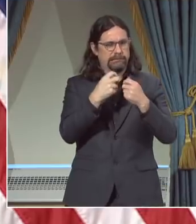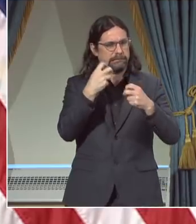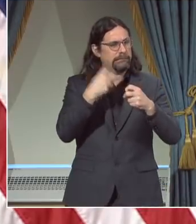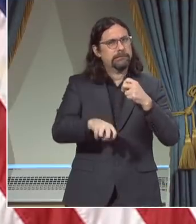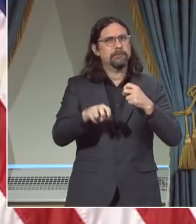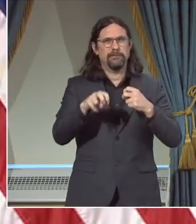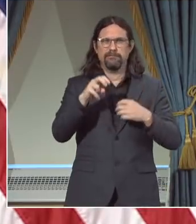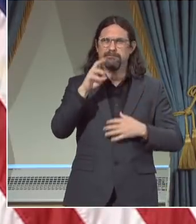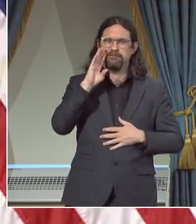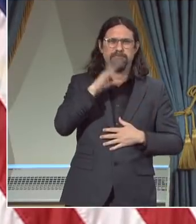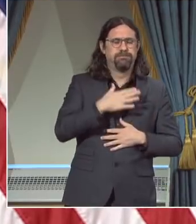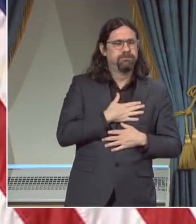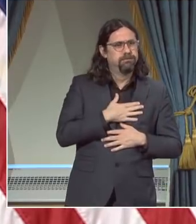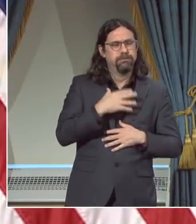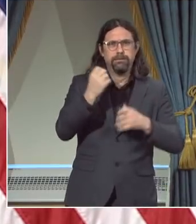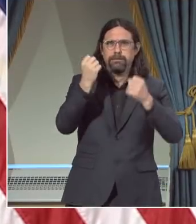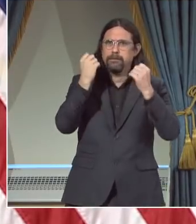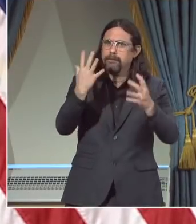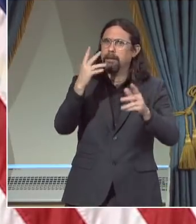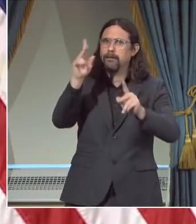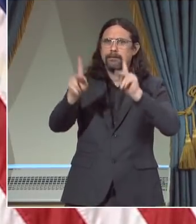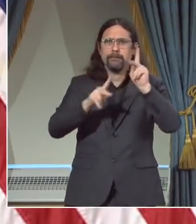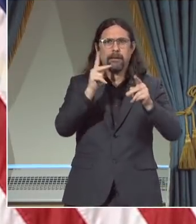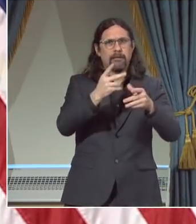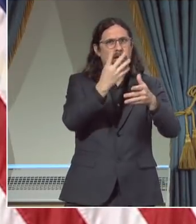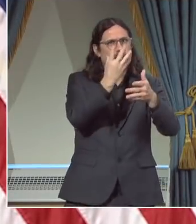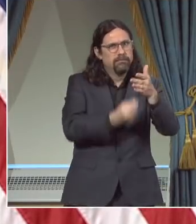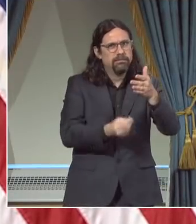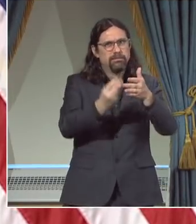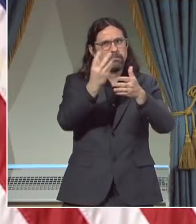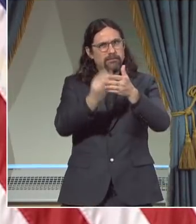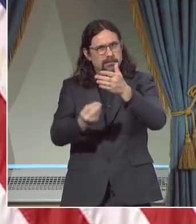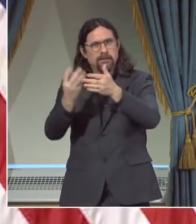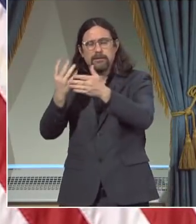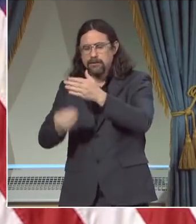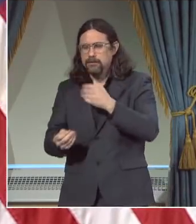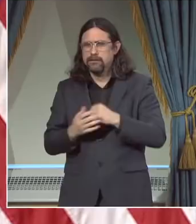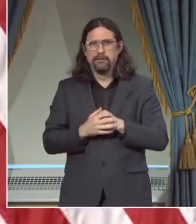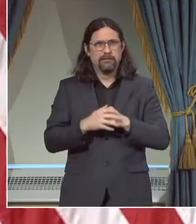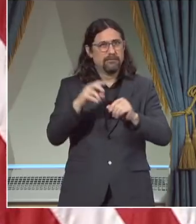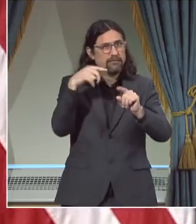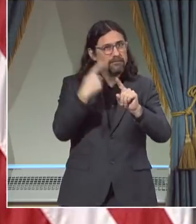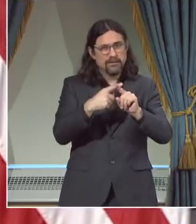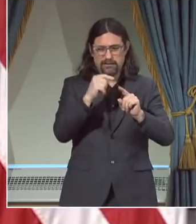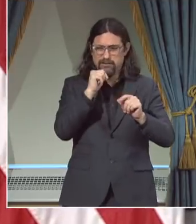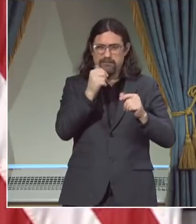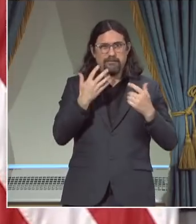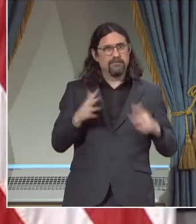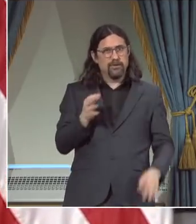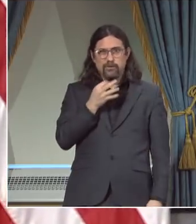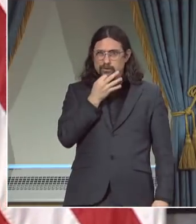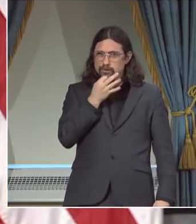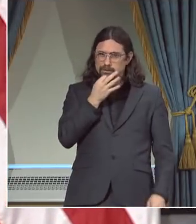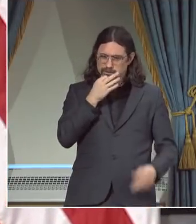NEW YORKERS THAT WE'VE LOST AND WE THINK ABOUT IT.